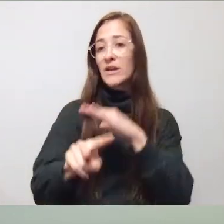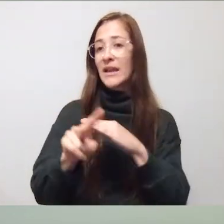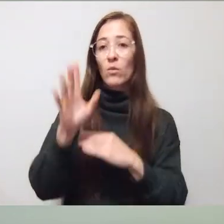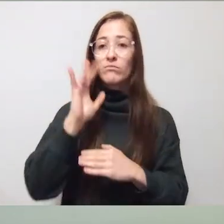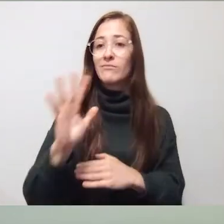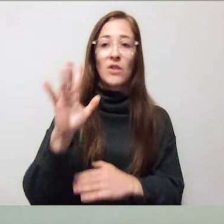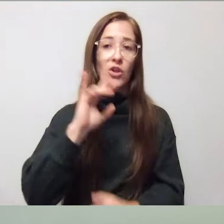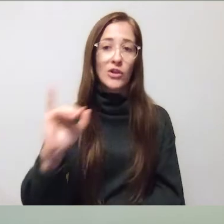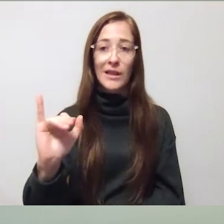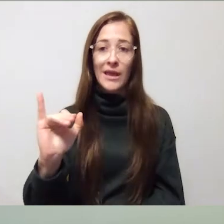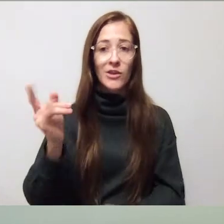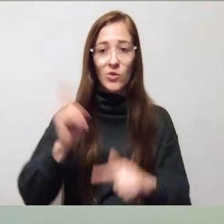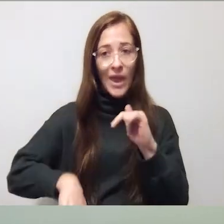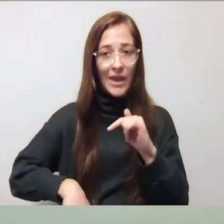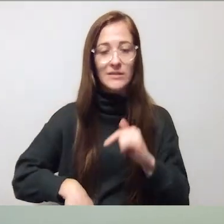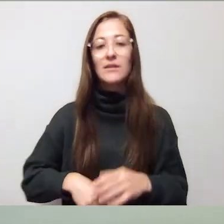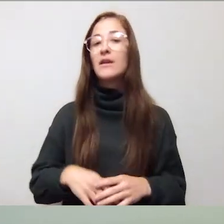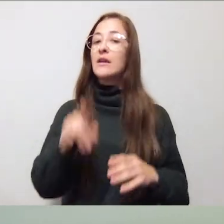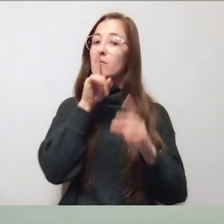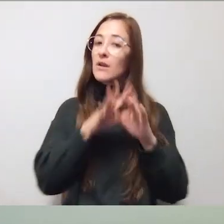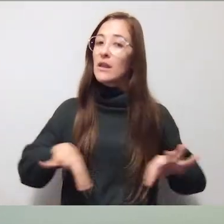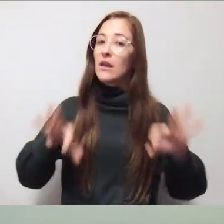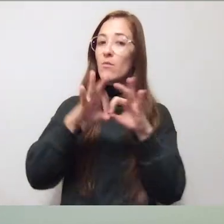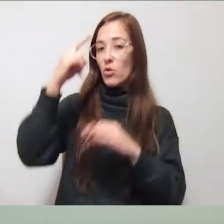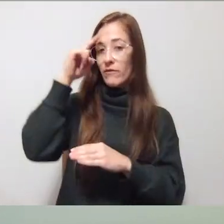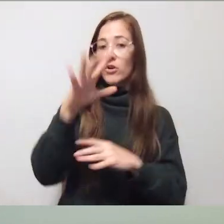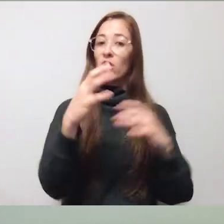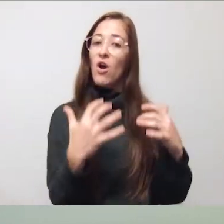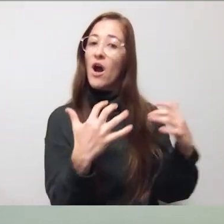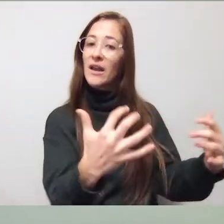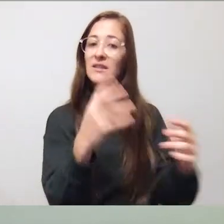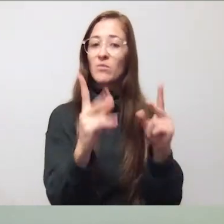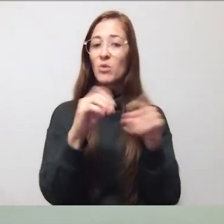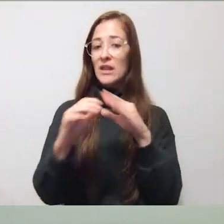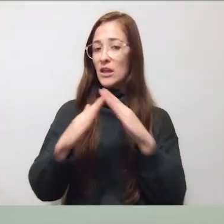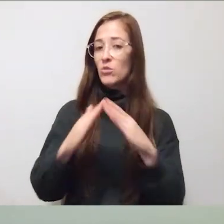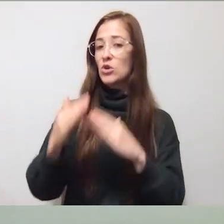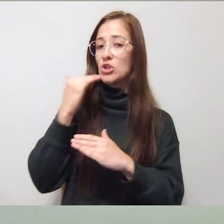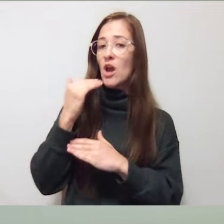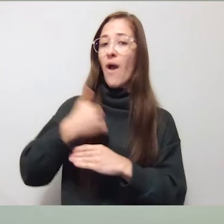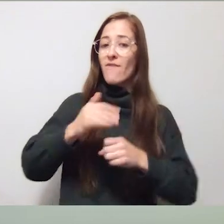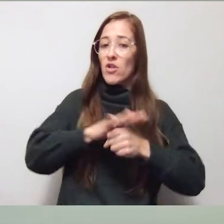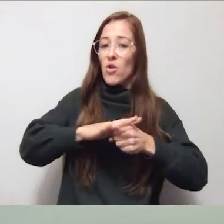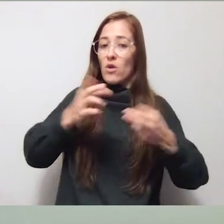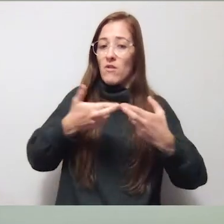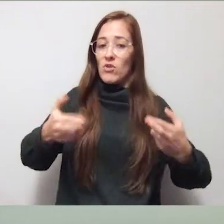But I think, you know, it's really, really important for your listeners, people in the community to know that there is a localized resource that you can contact